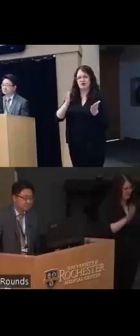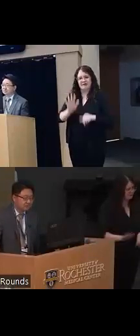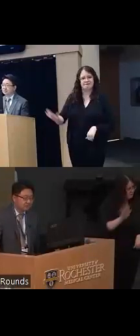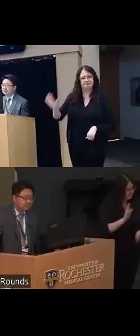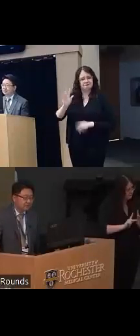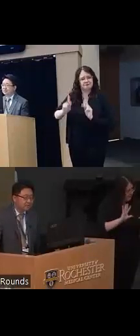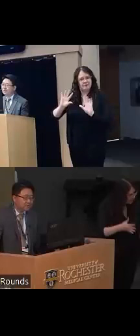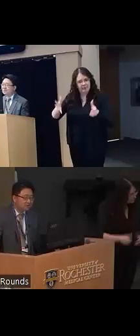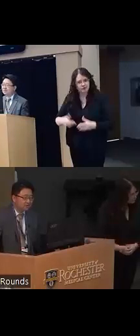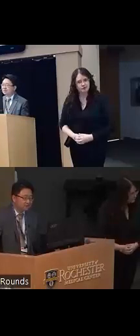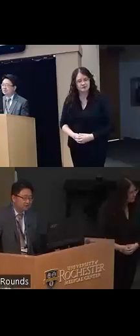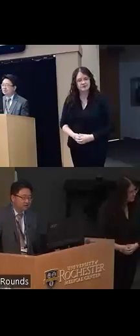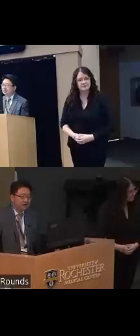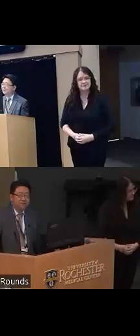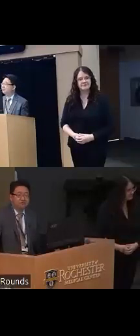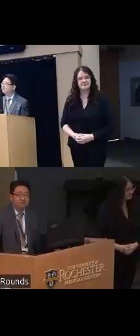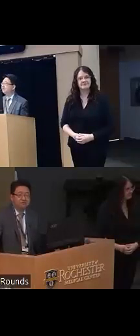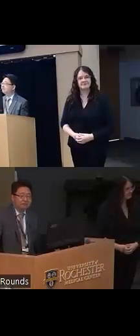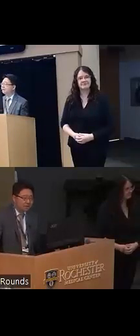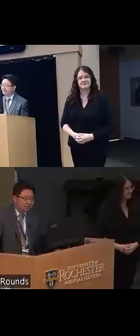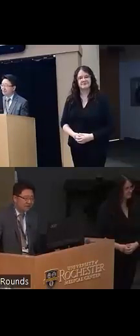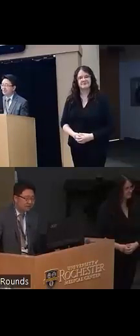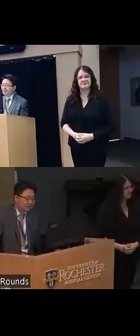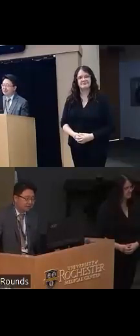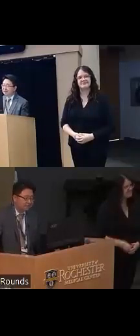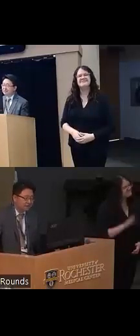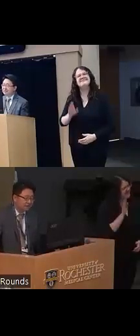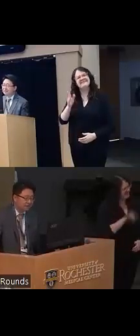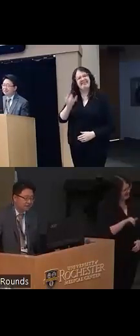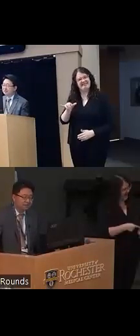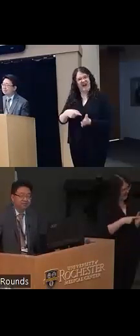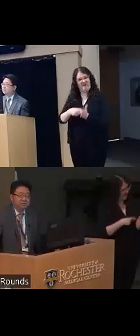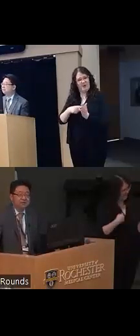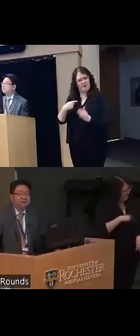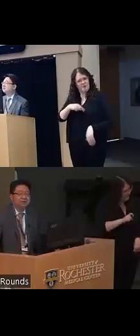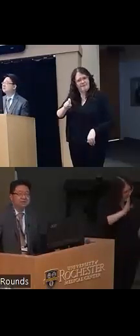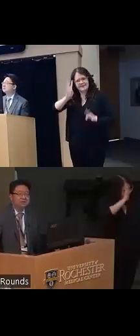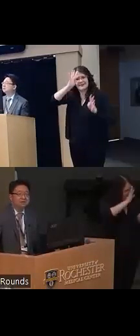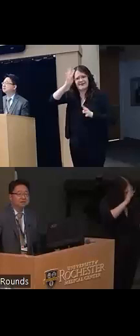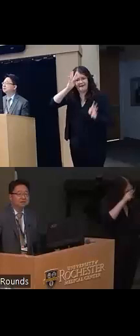we also have to re innovate innovate through research